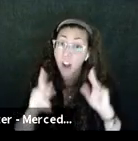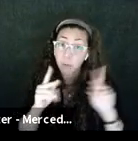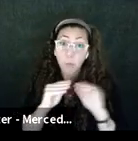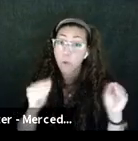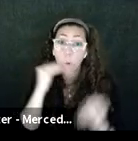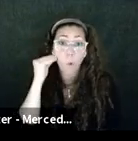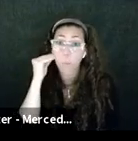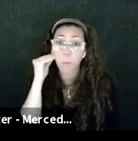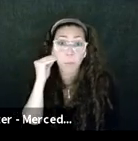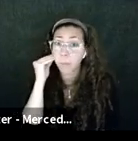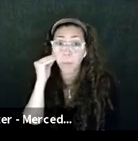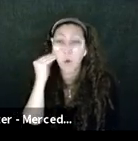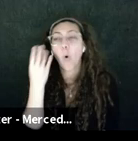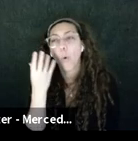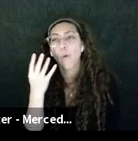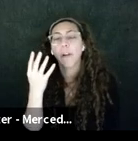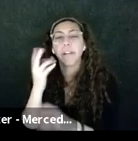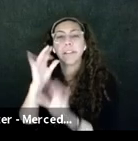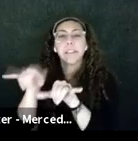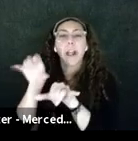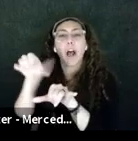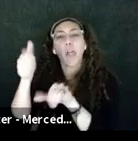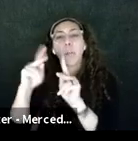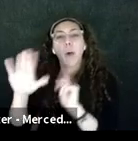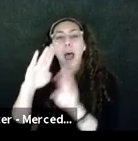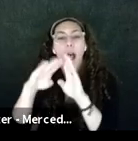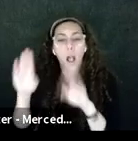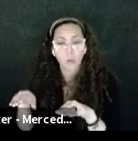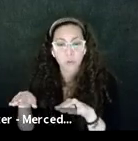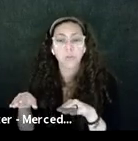Jason Williams: So again, that goes back to relationships, the ability to ask for help.